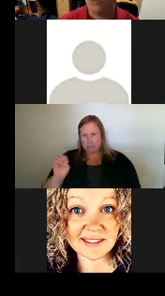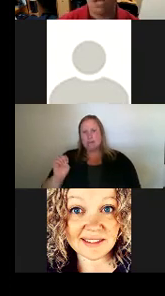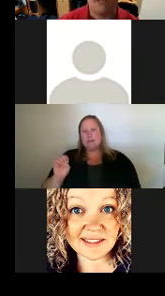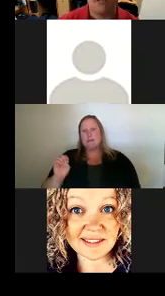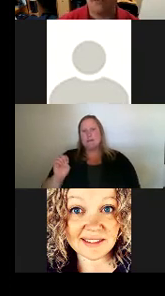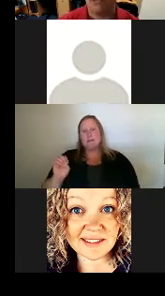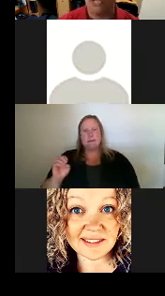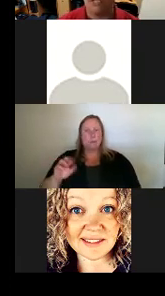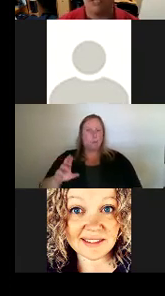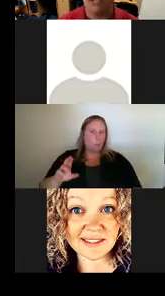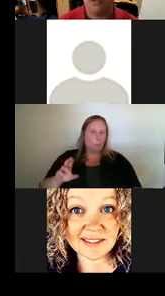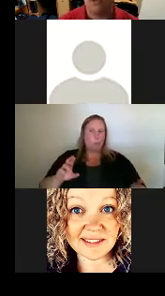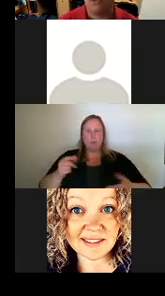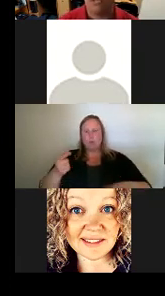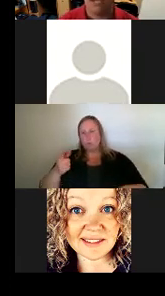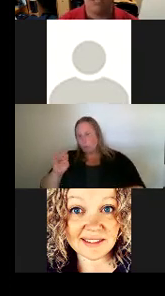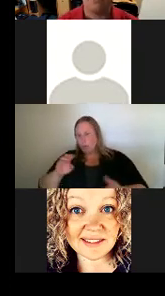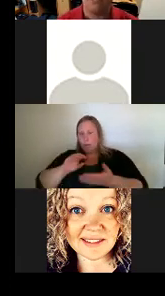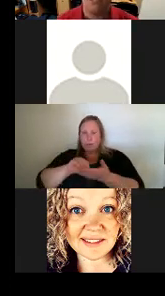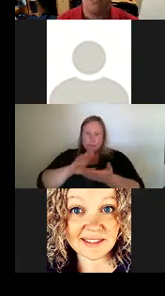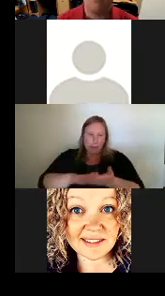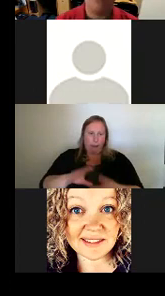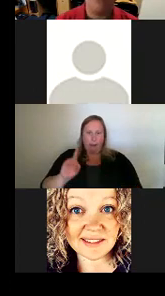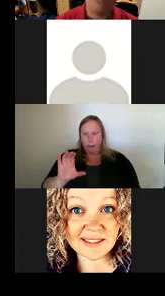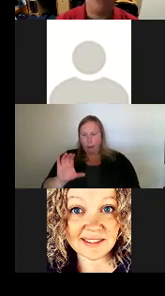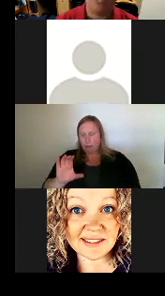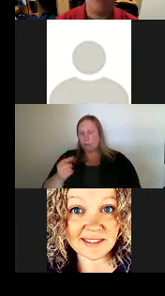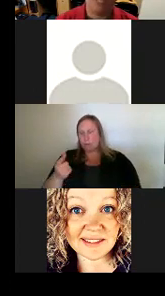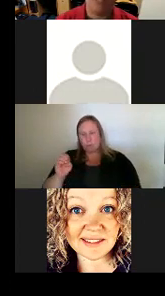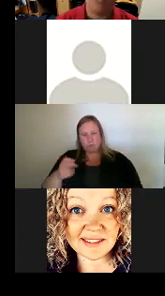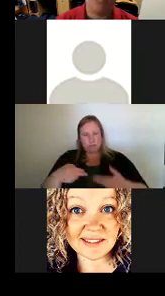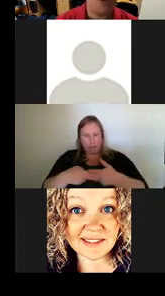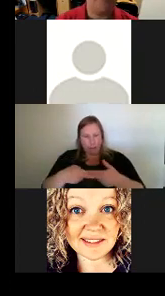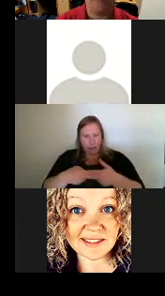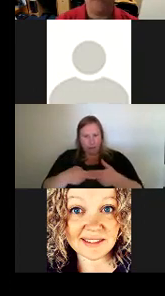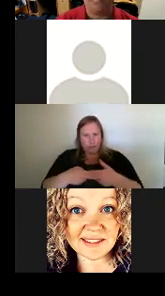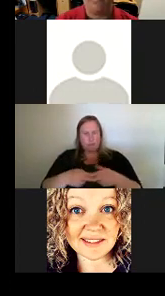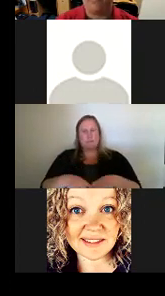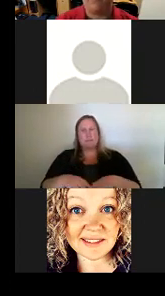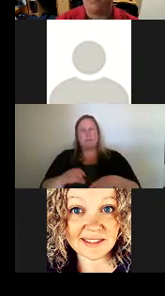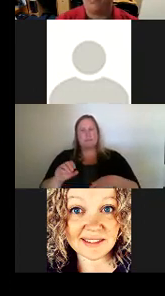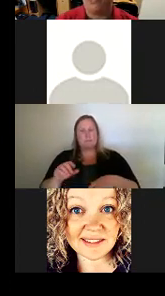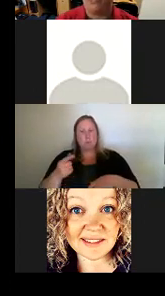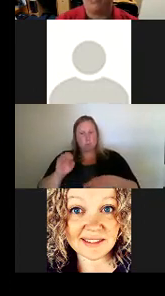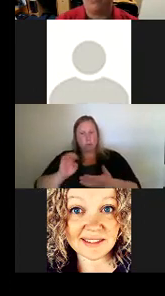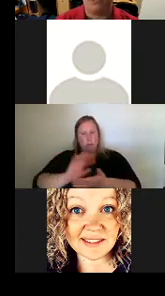DOCS, GOOGLE SLIDES, THEY ARE FULLY AVAILABLE ON ANOTHER